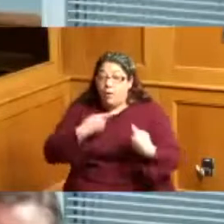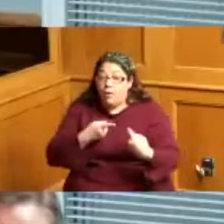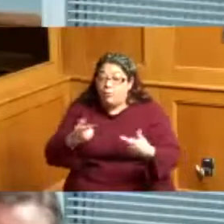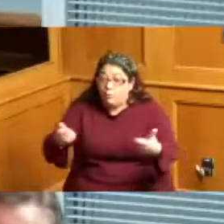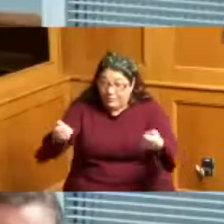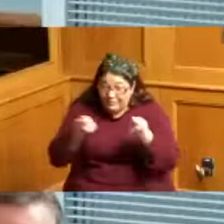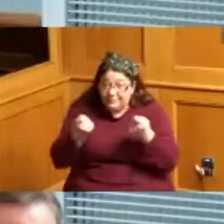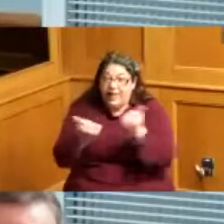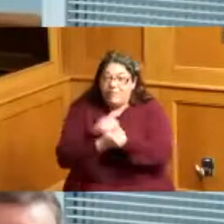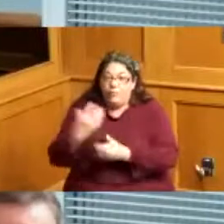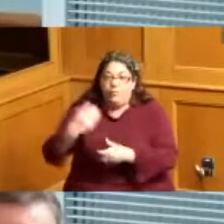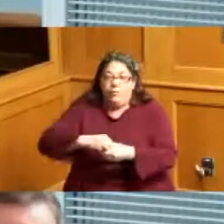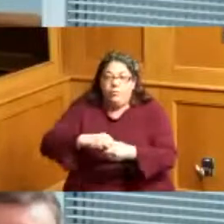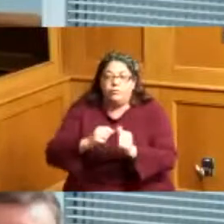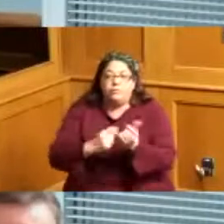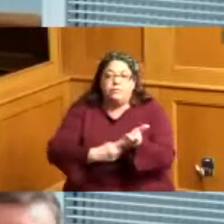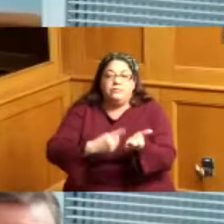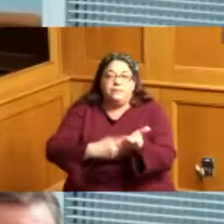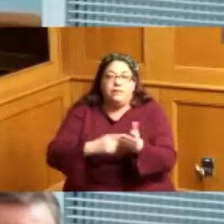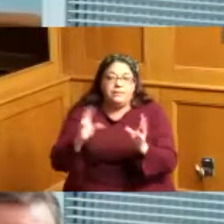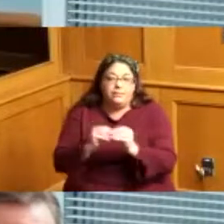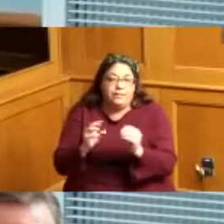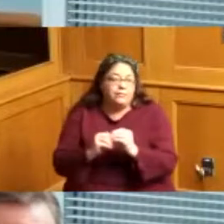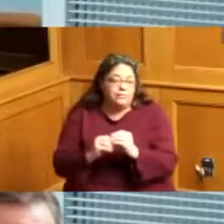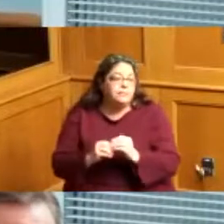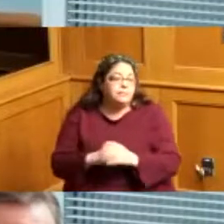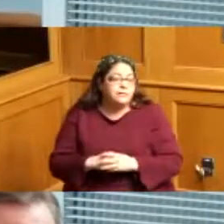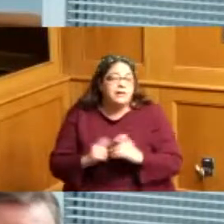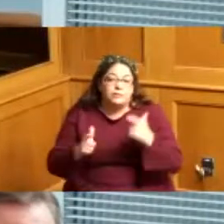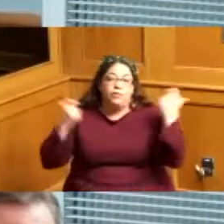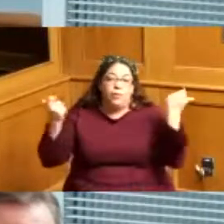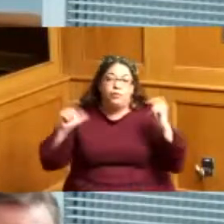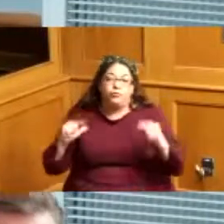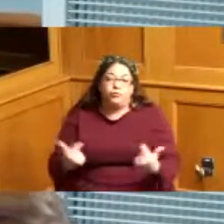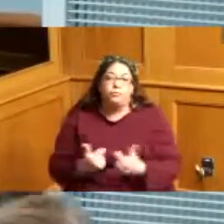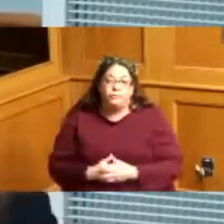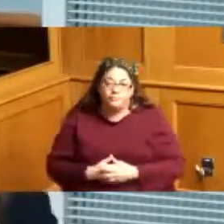yeah to be able to be at the meetings yeah because they're a large group so gotcha thank you